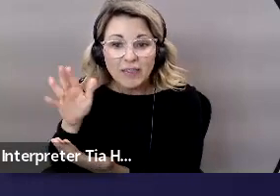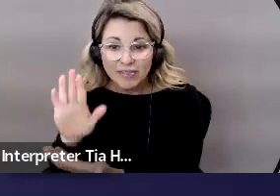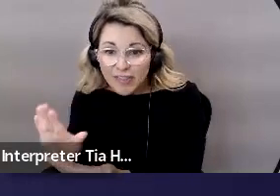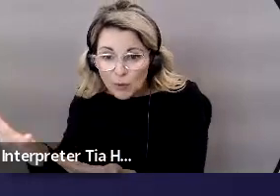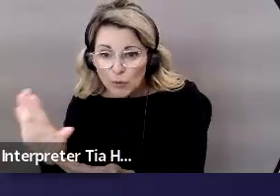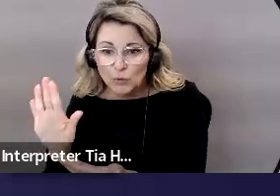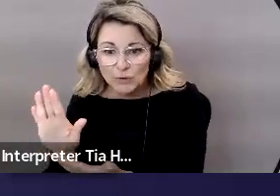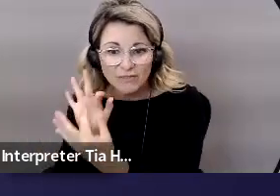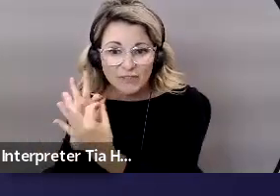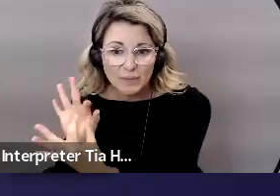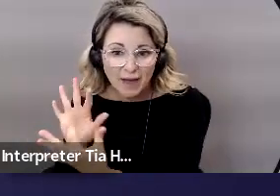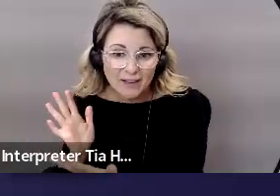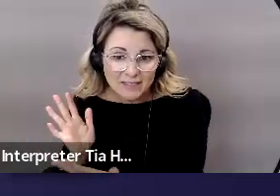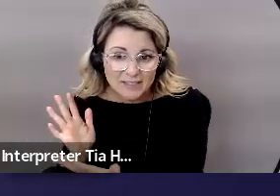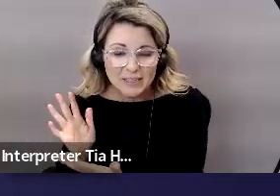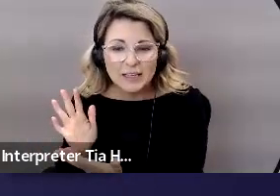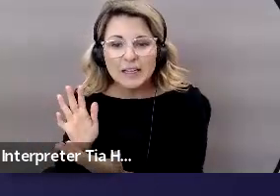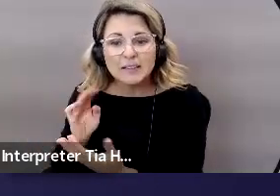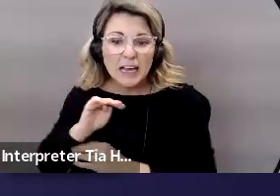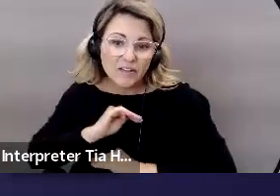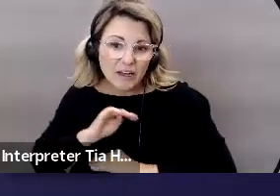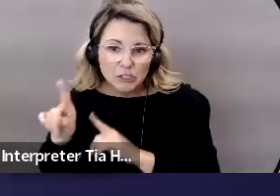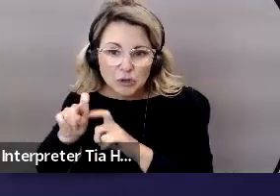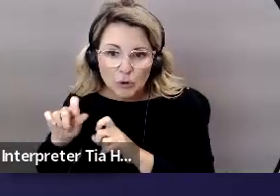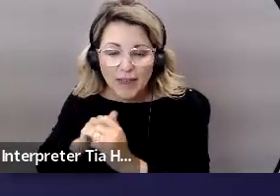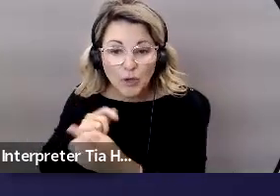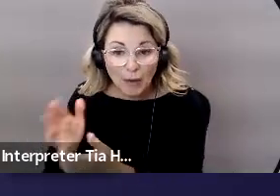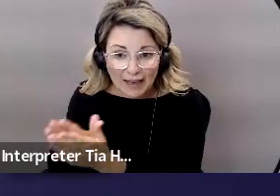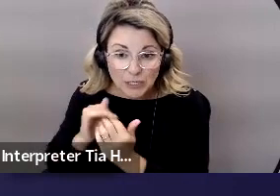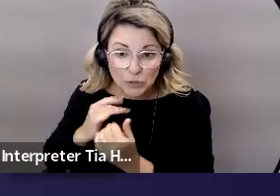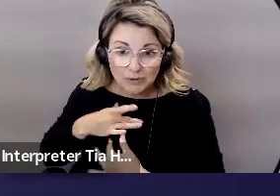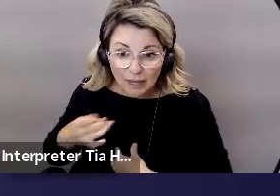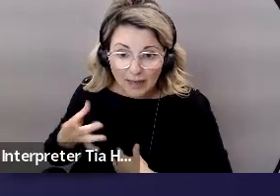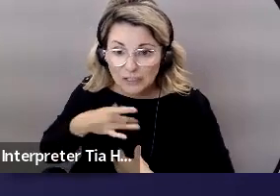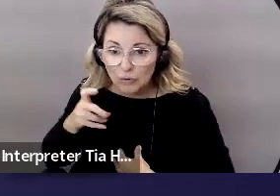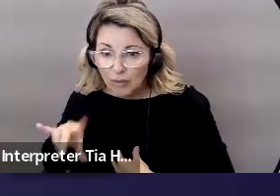satisfaction surveys for training programs. That might look like interviews. That might look like